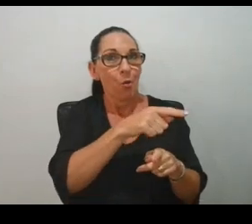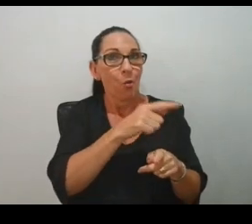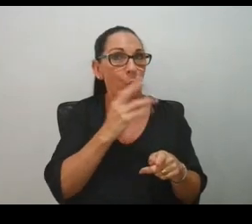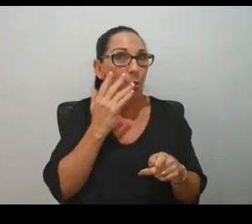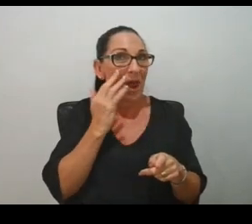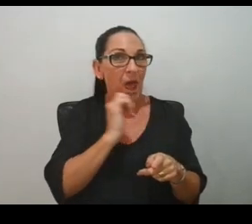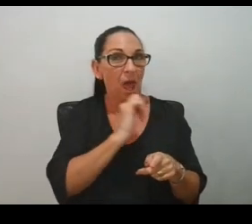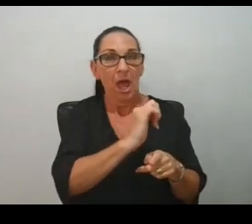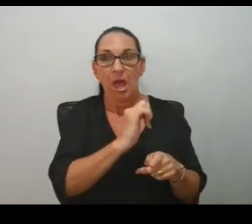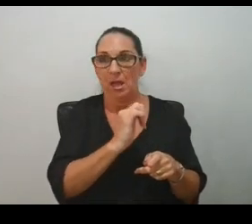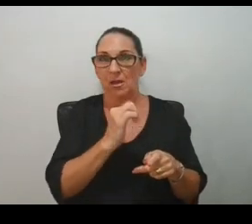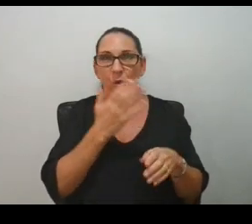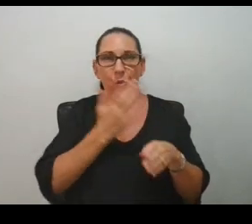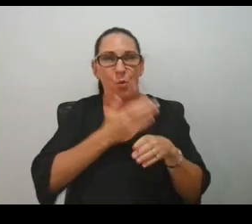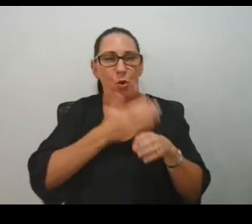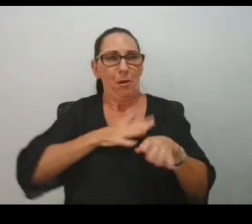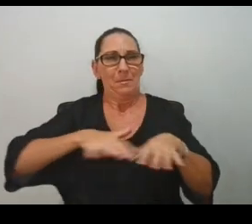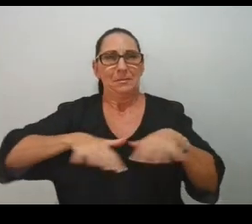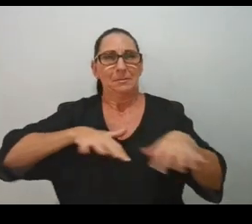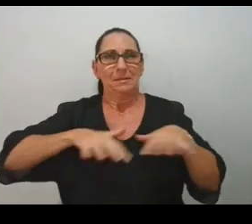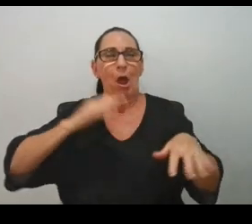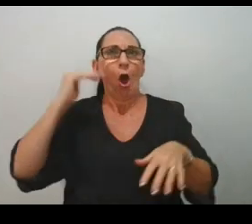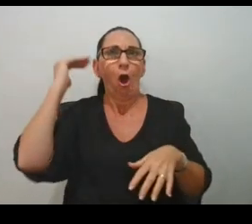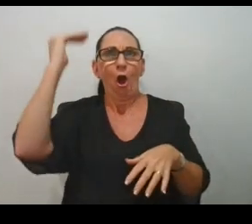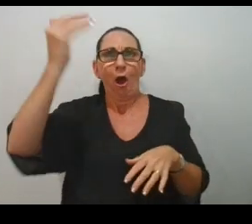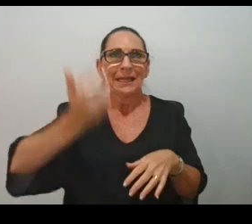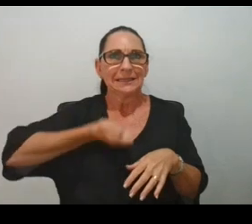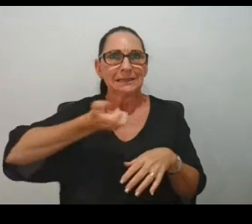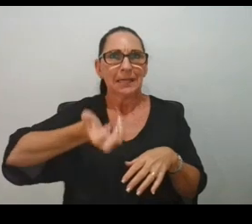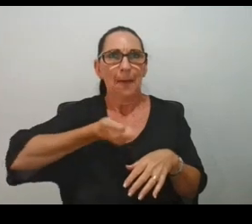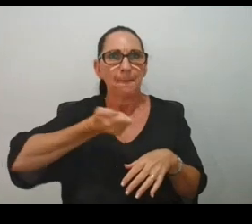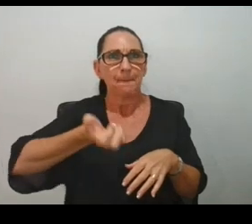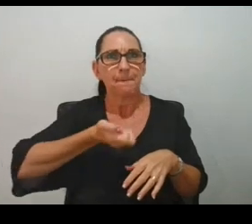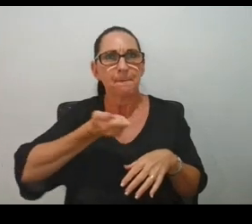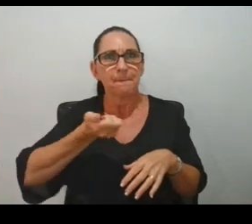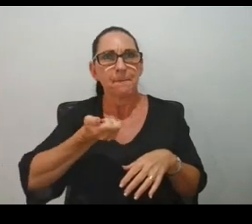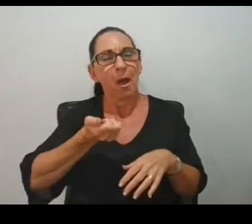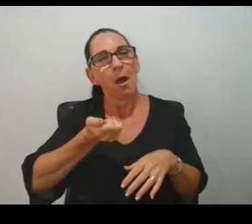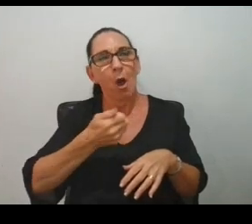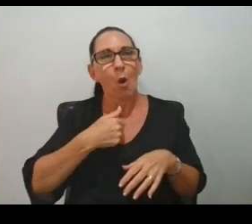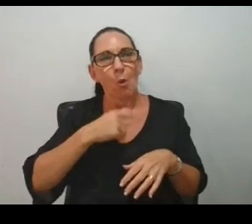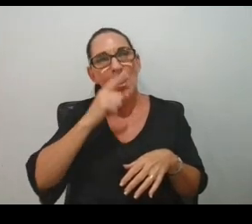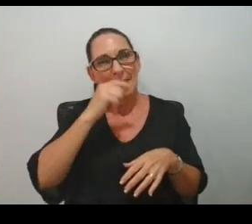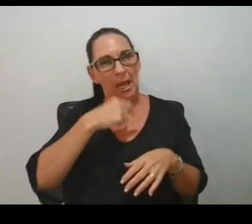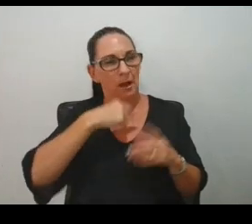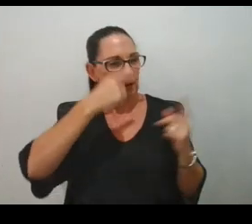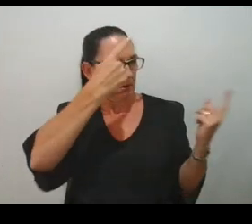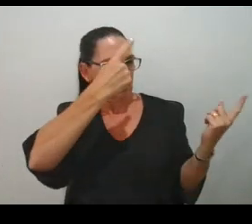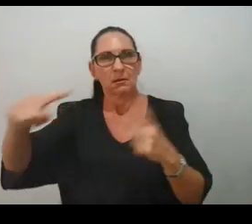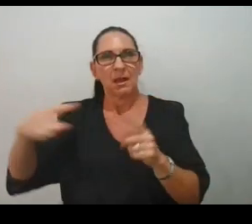high higher amount of income so we are able to average that out for people who work in those